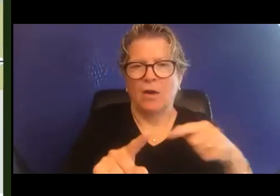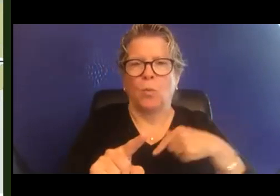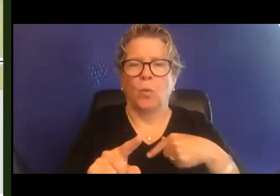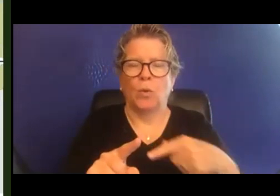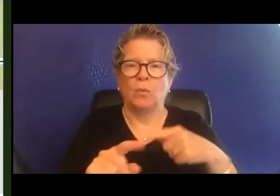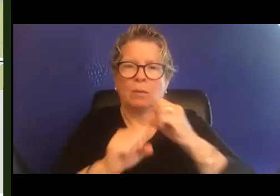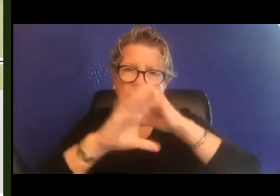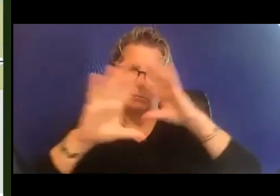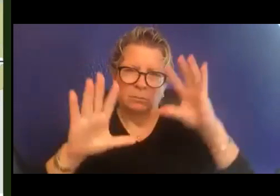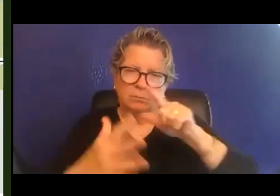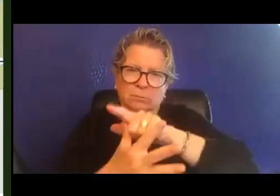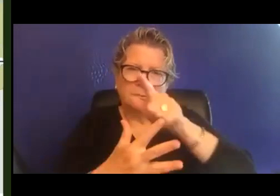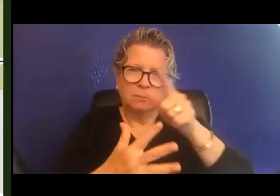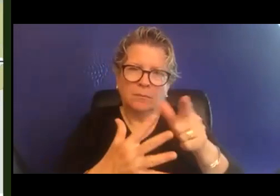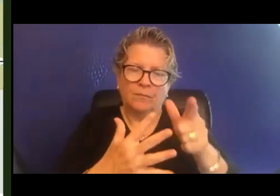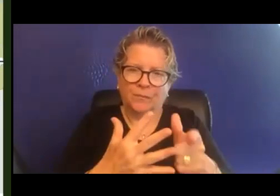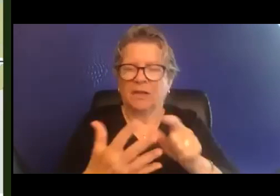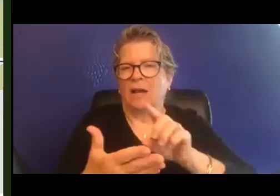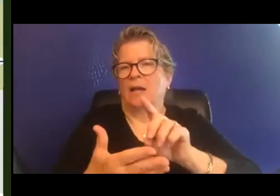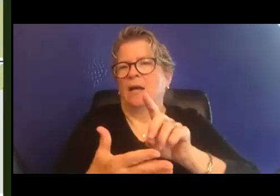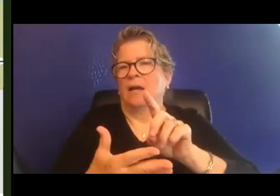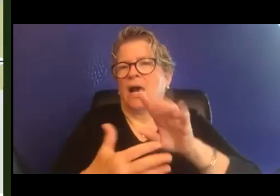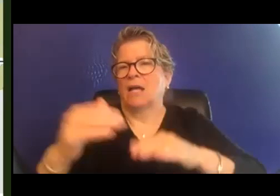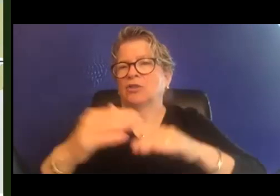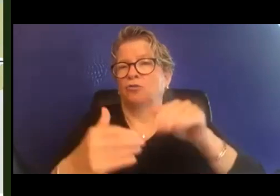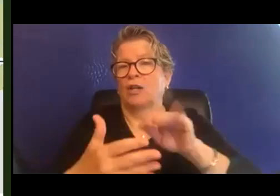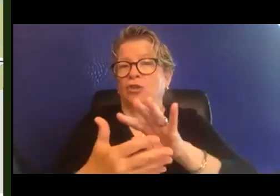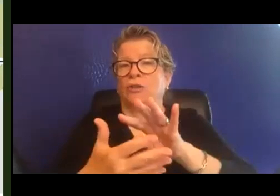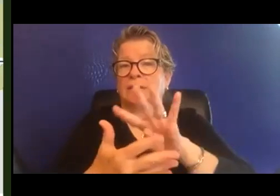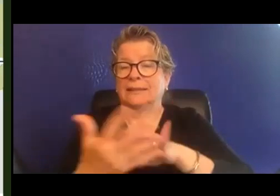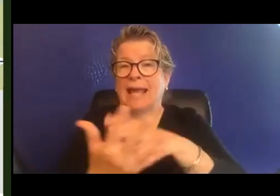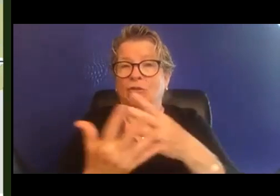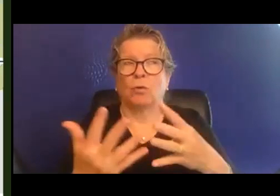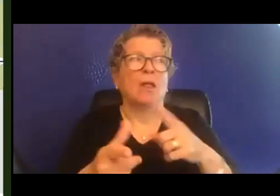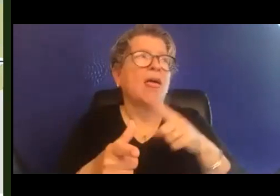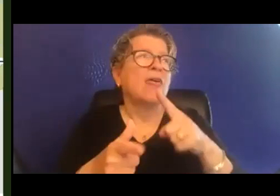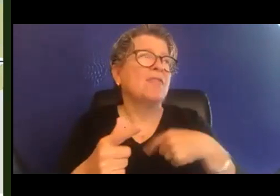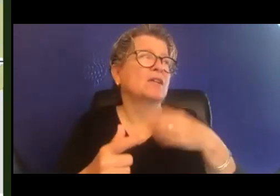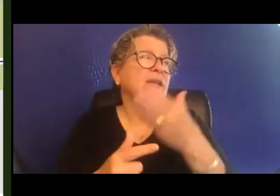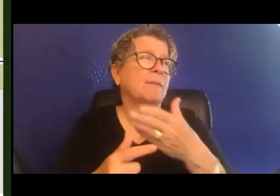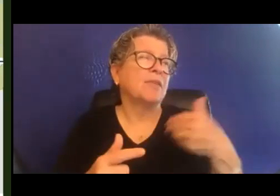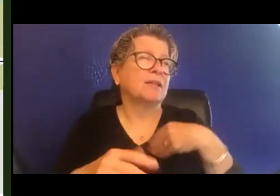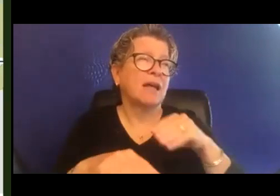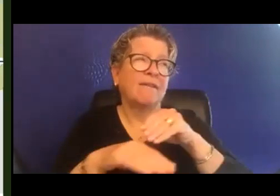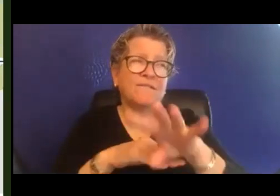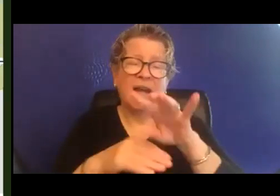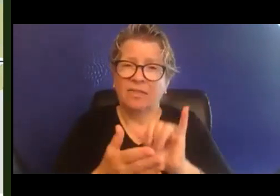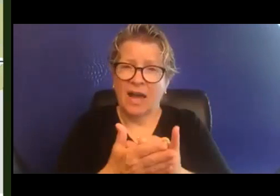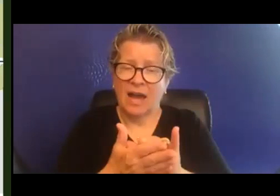schedule and then some variables that can affect that. So, you know, weather things are weather dependent, we may have